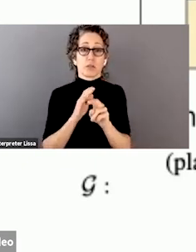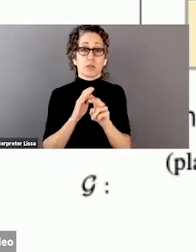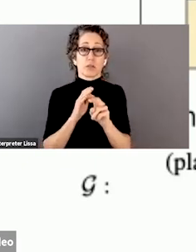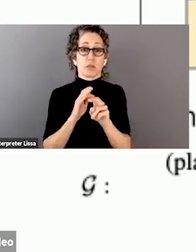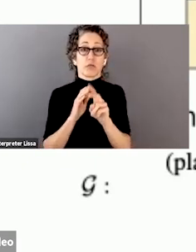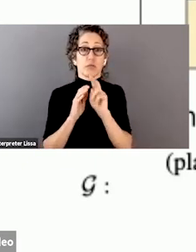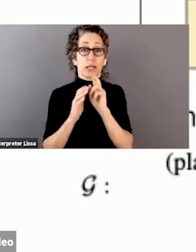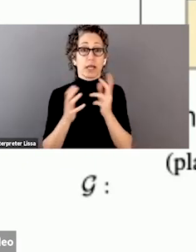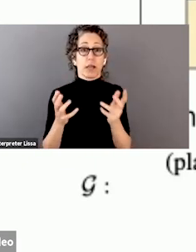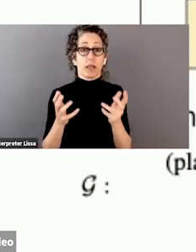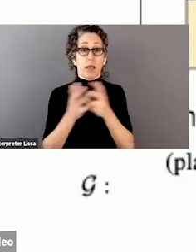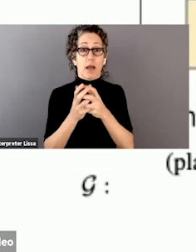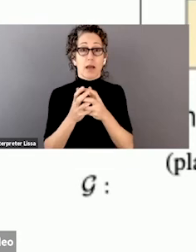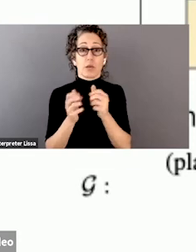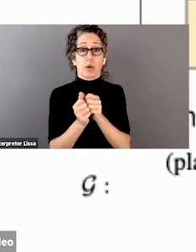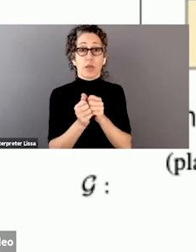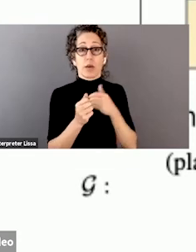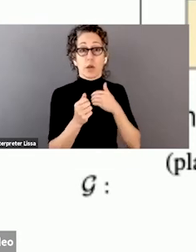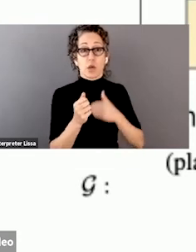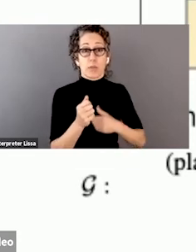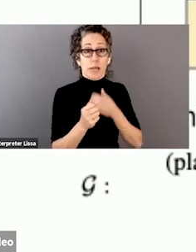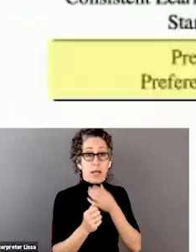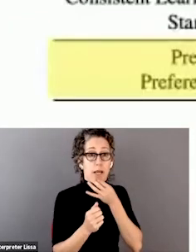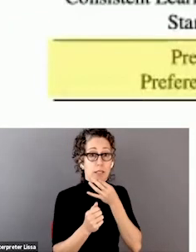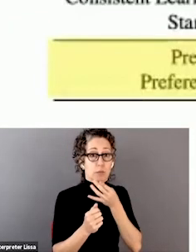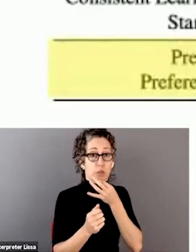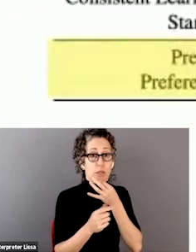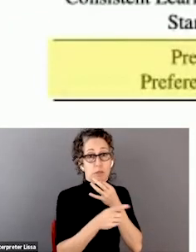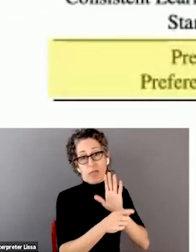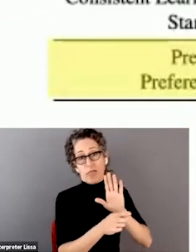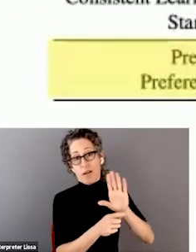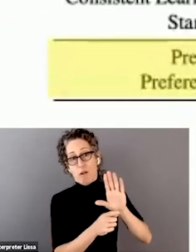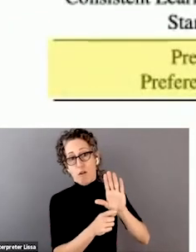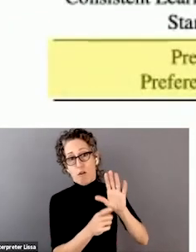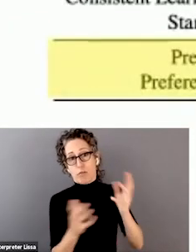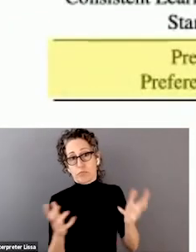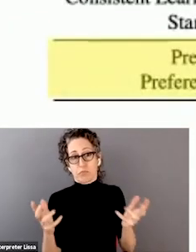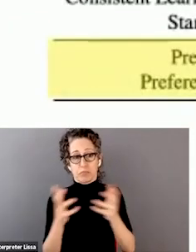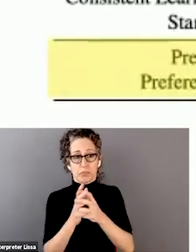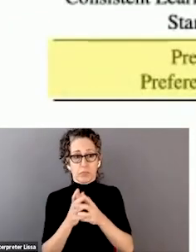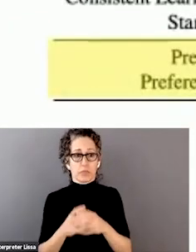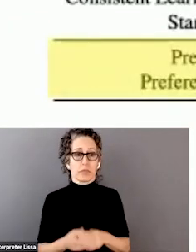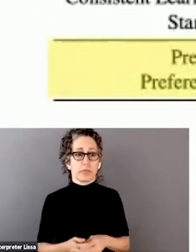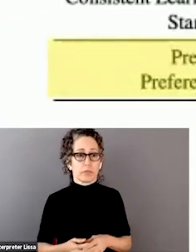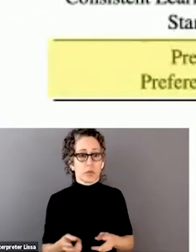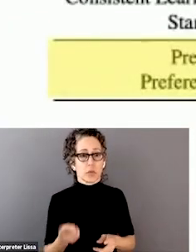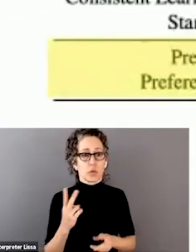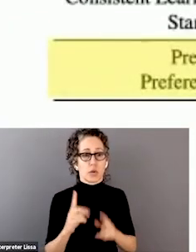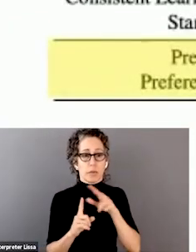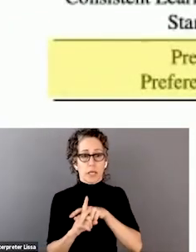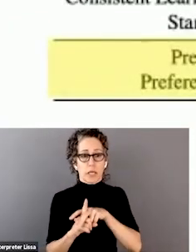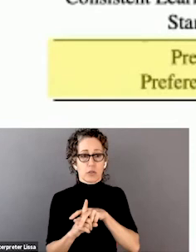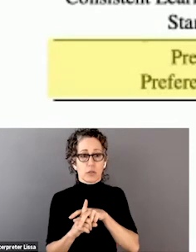with human experts. On two applications for treating HIV and major depressive